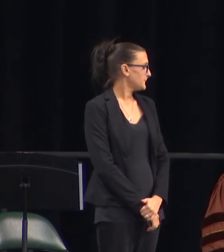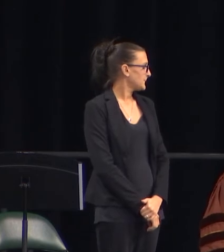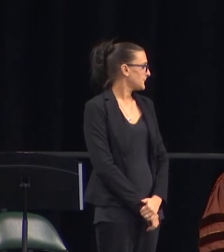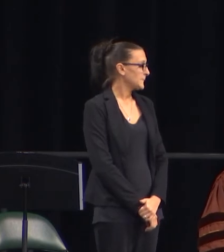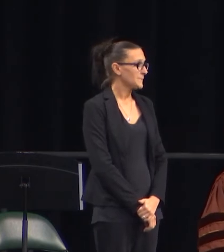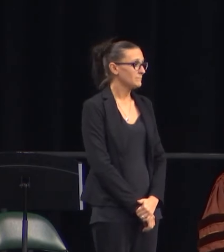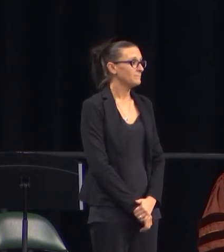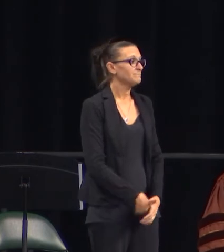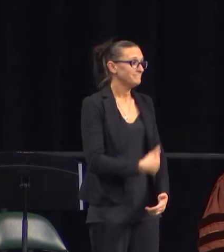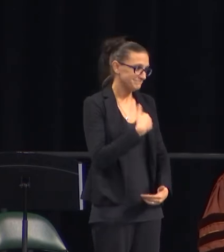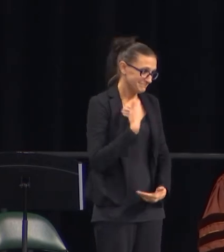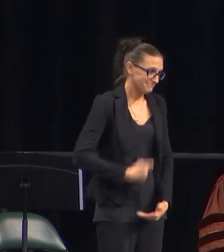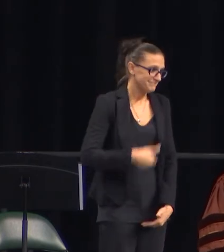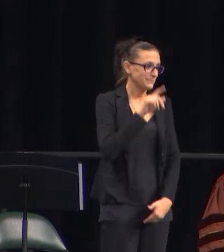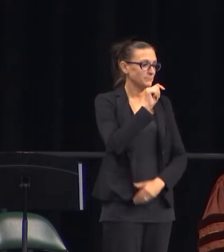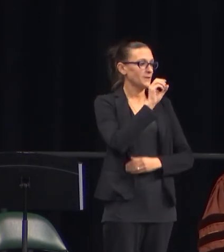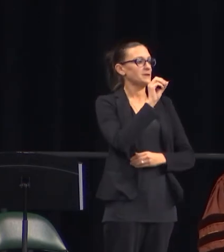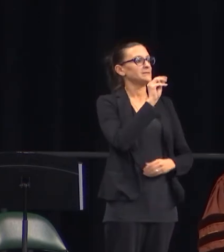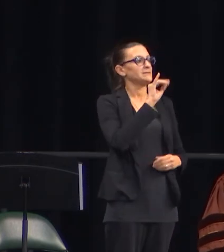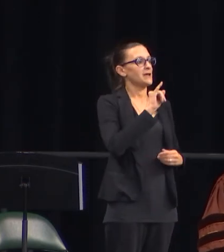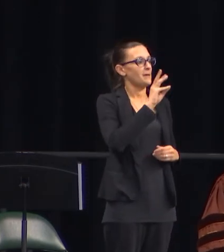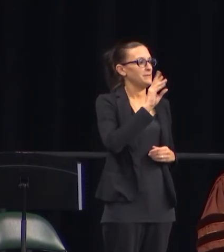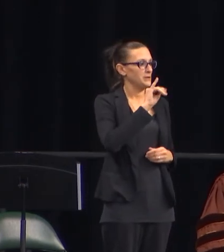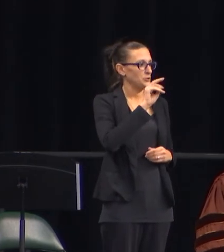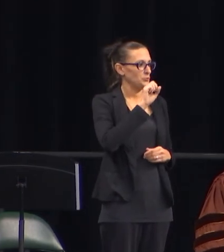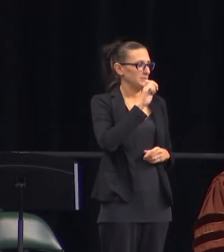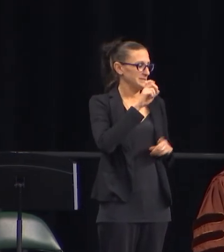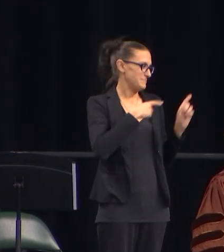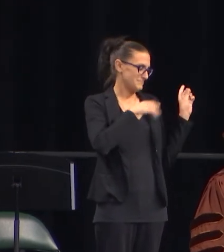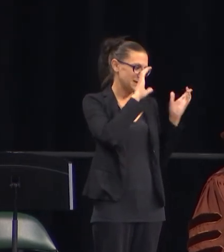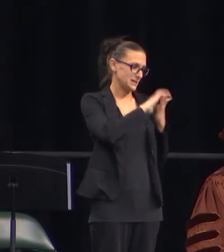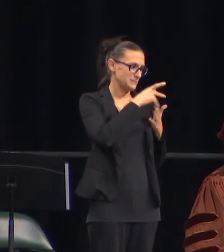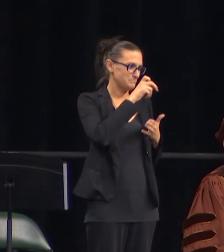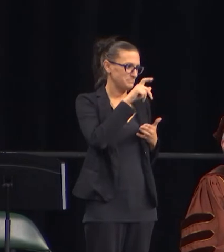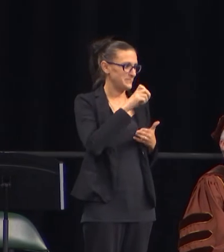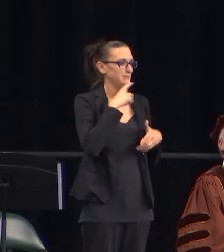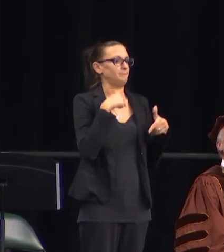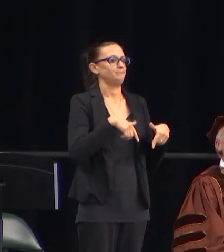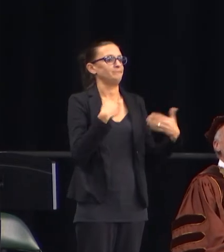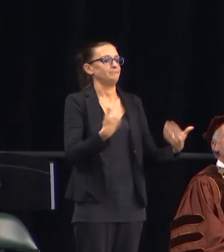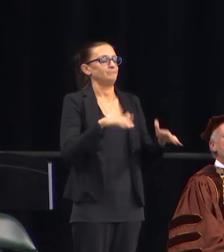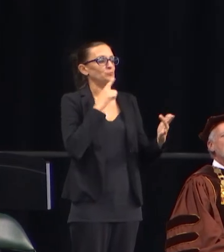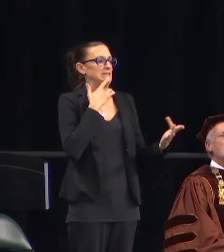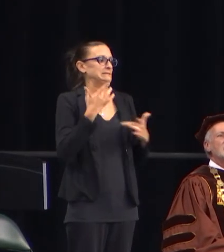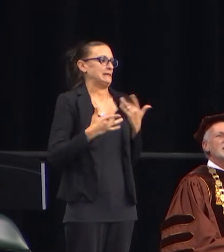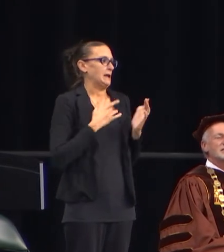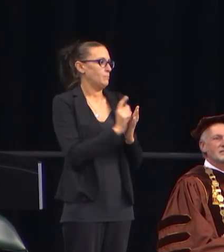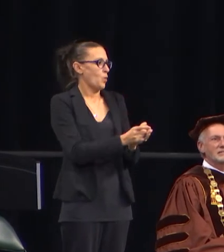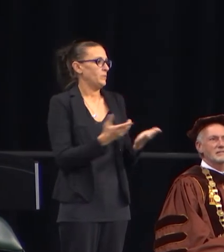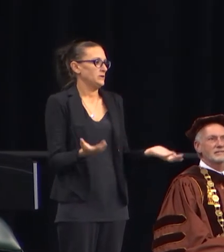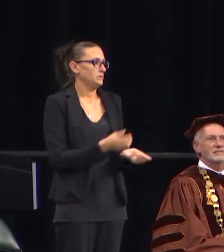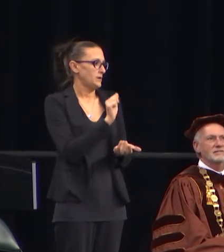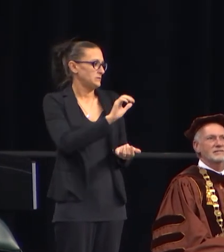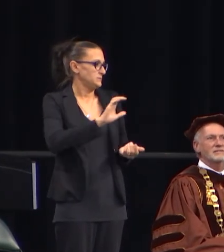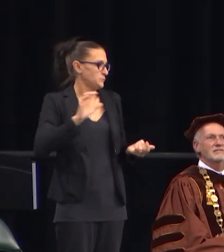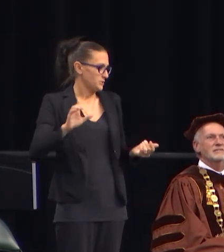I'm Tomi Winstead, my husband Pete. This is such an exciting moment here at Austin Community College.